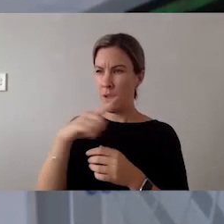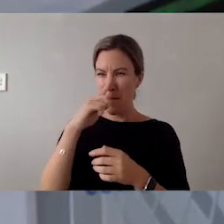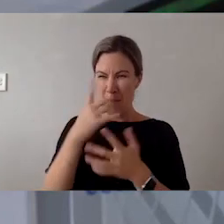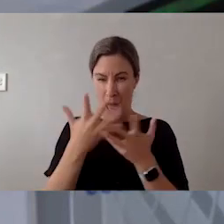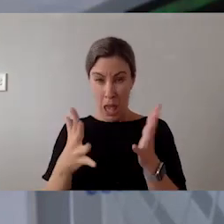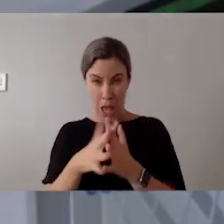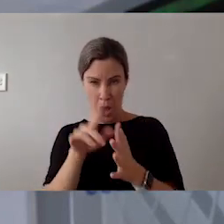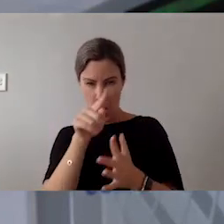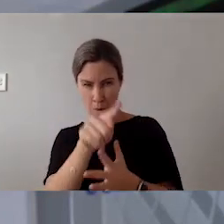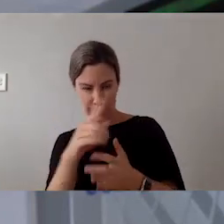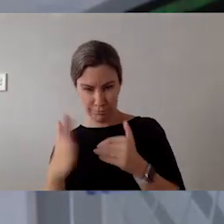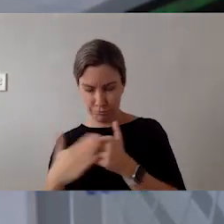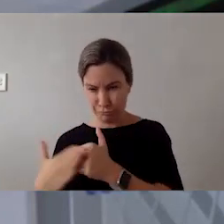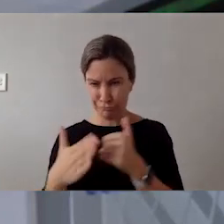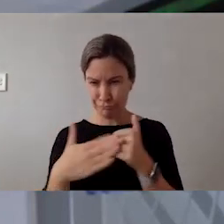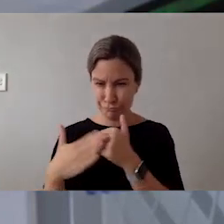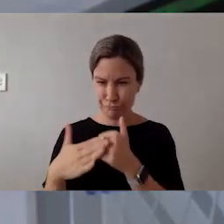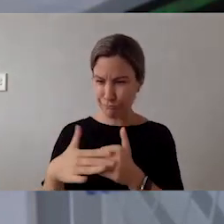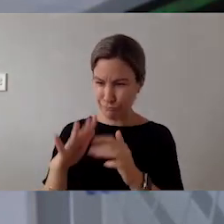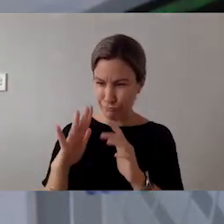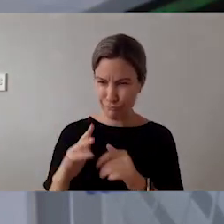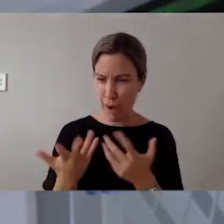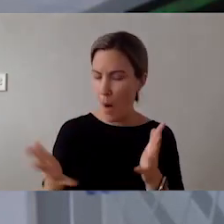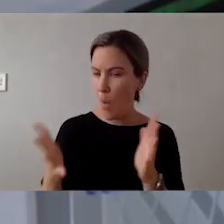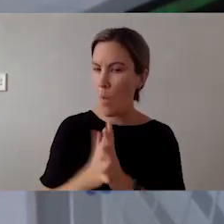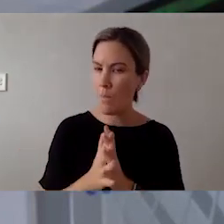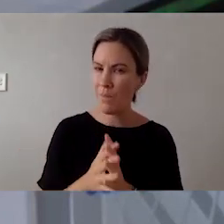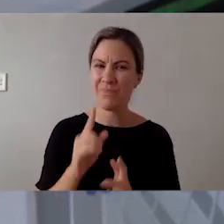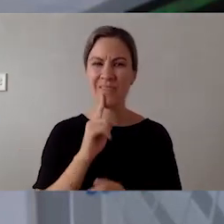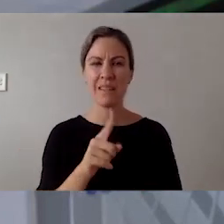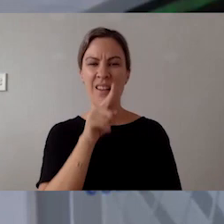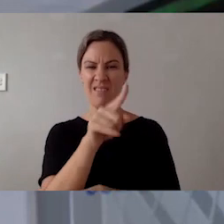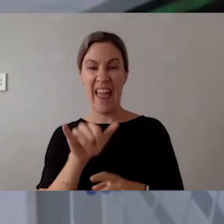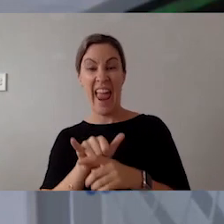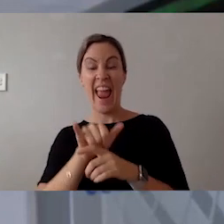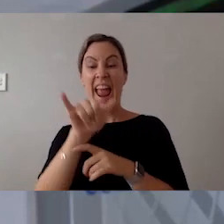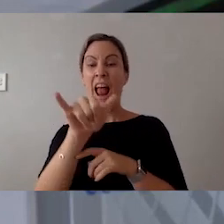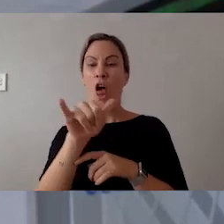said to Gordon one day, "Gordon, we notice that you're an airline mu --